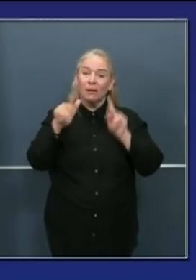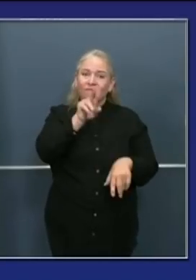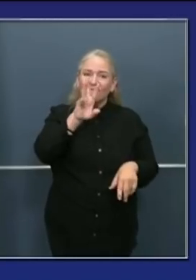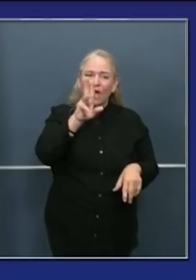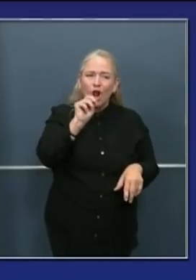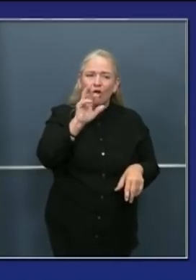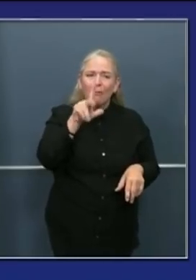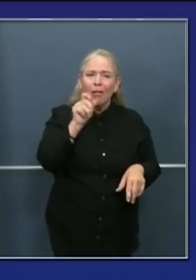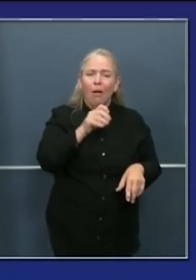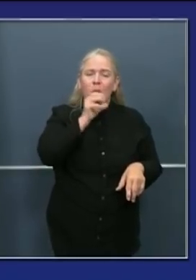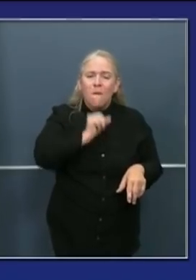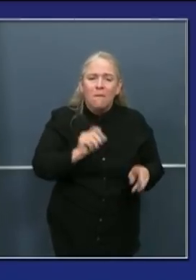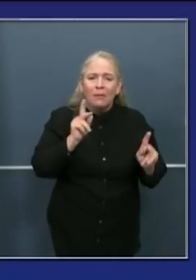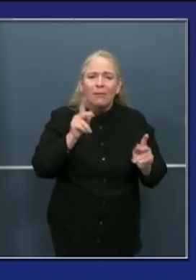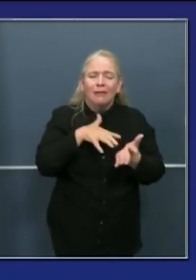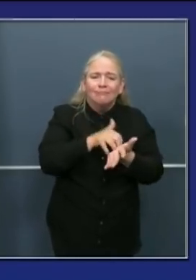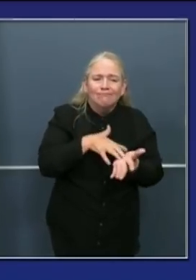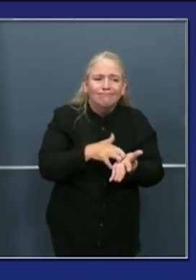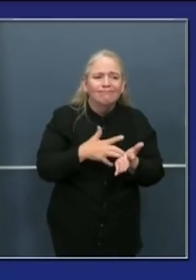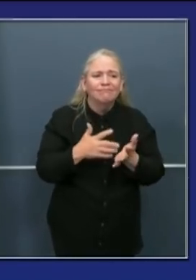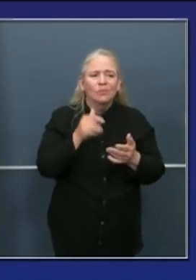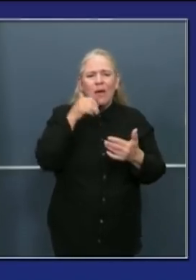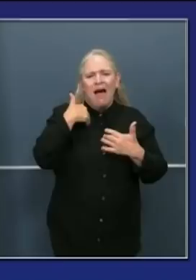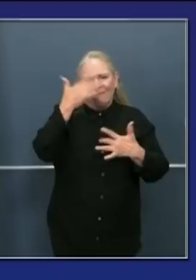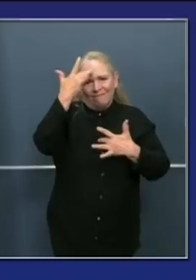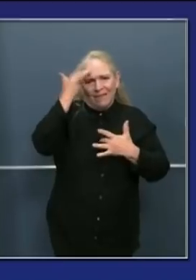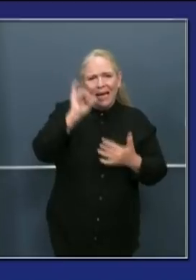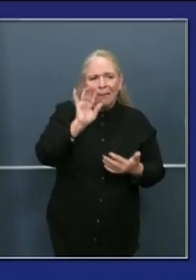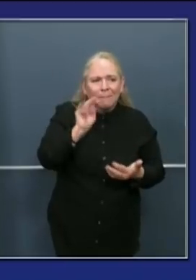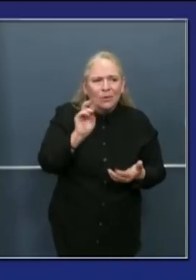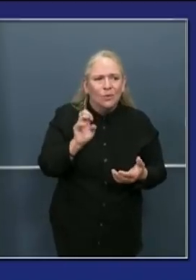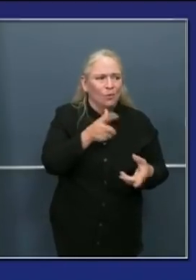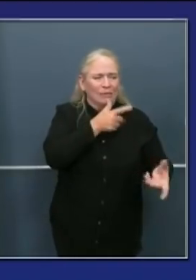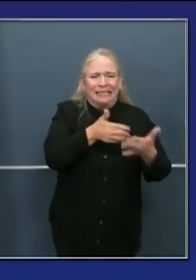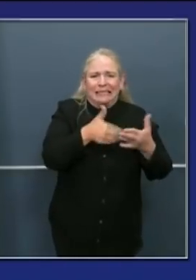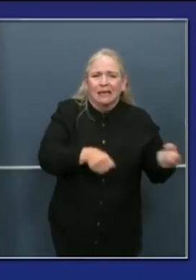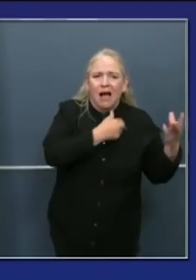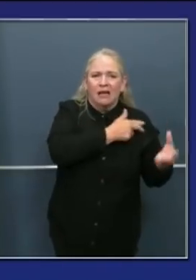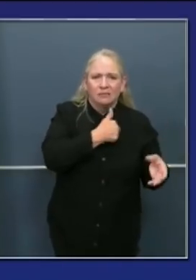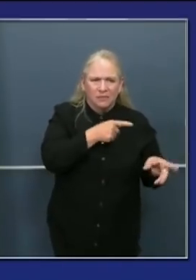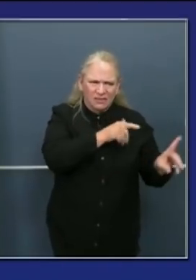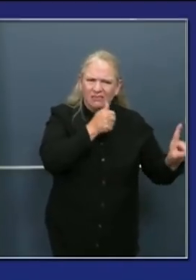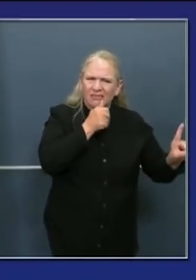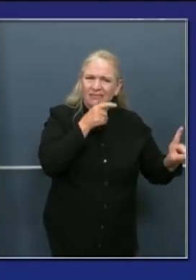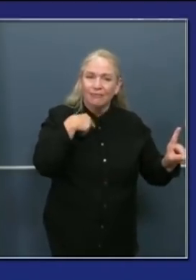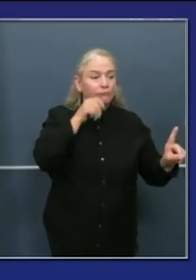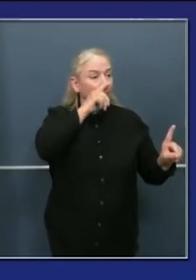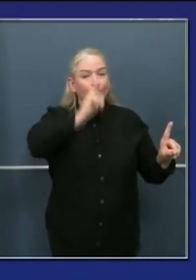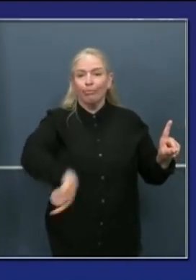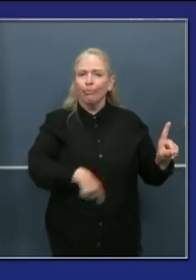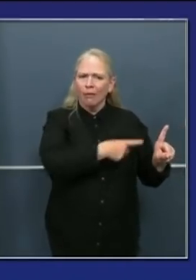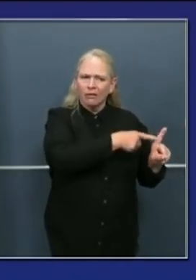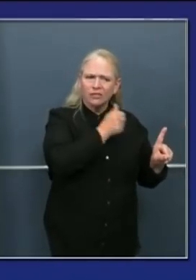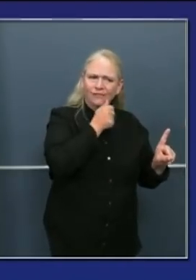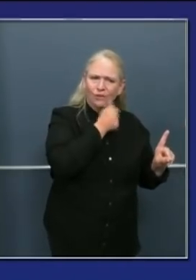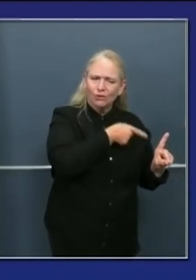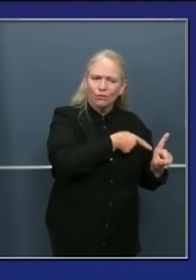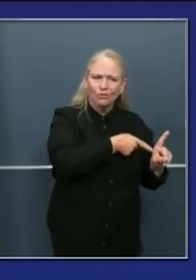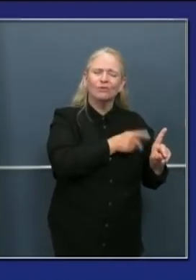IMPACT THE LIVES OF THOSE THAT MAY BE VULNERABLE IN ICU OR IN HOSPITAL BECAUSE OF